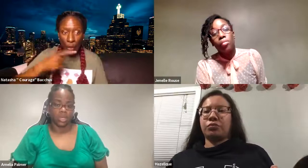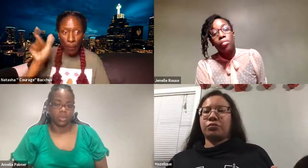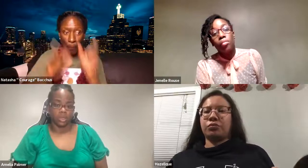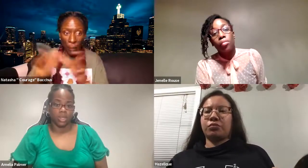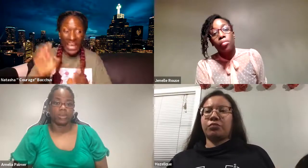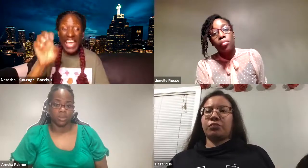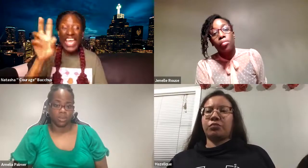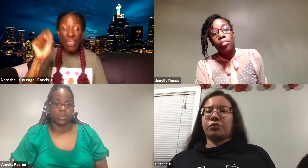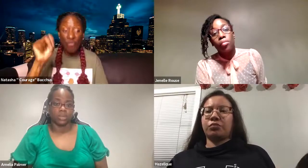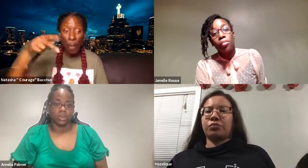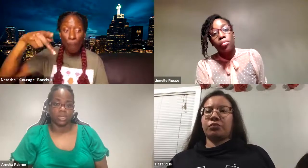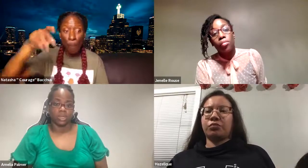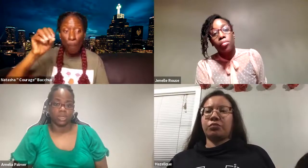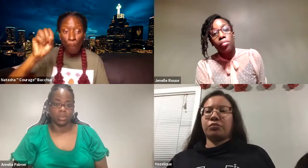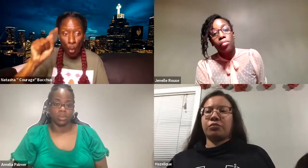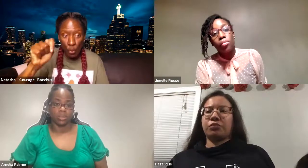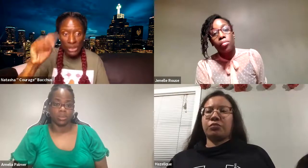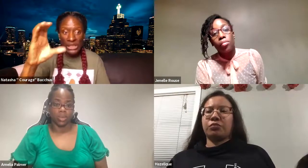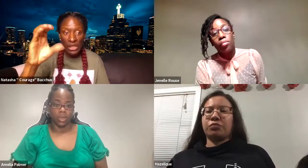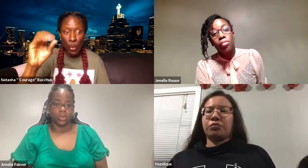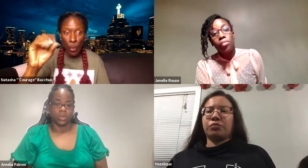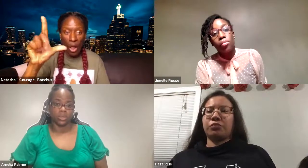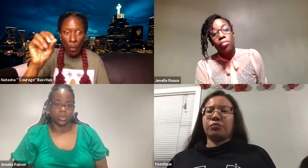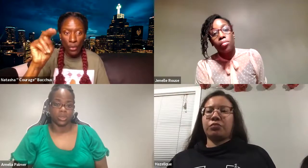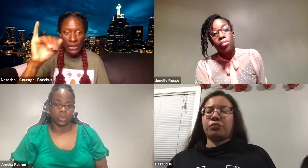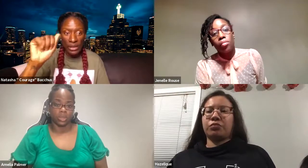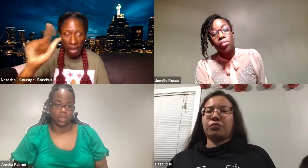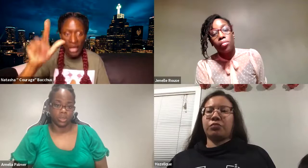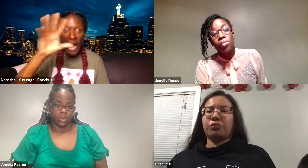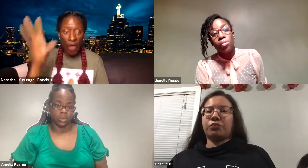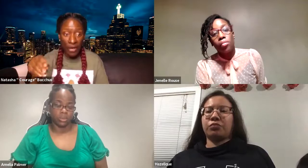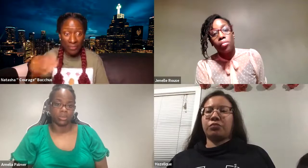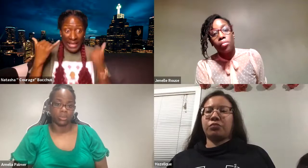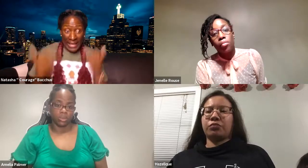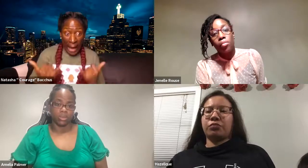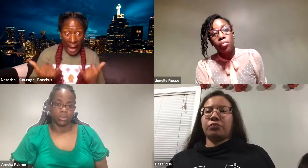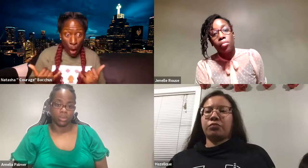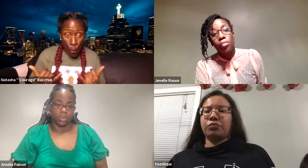the colonizer's language even if we think of post-colonial africa